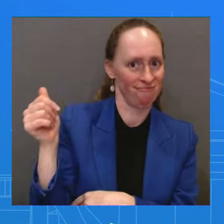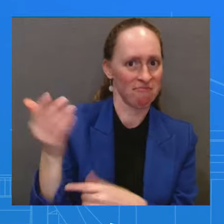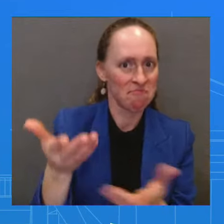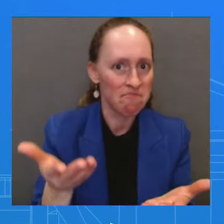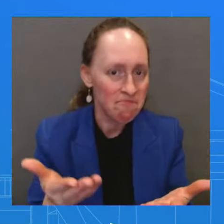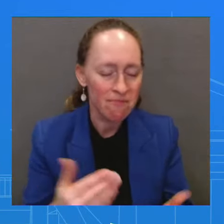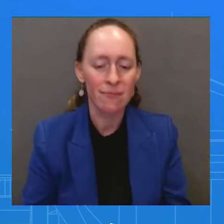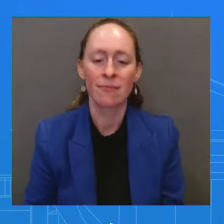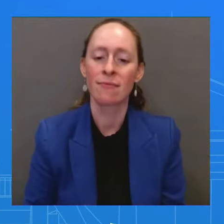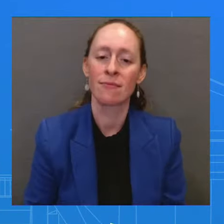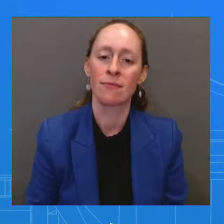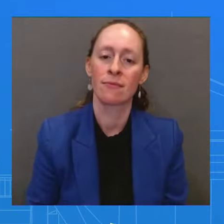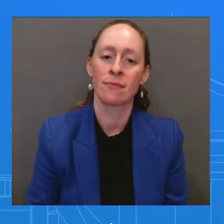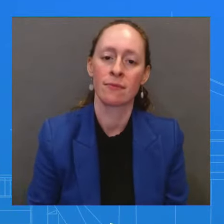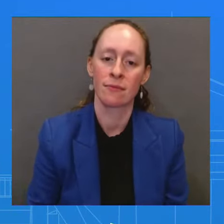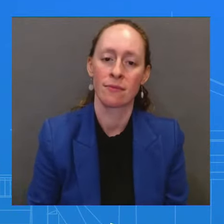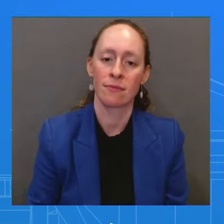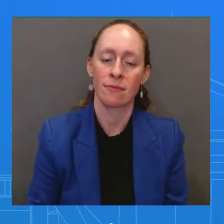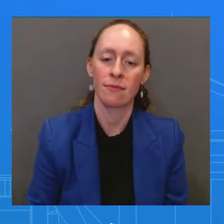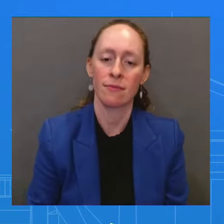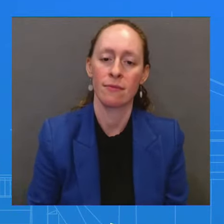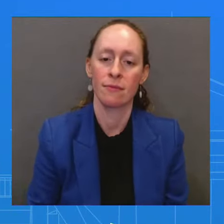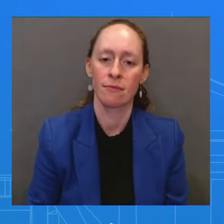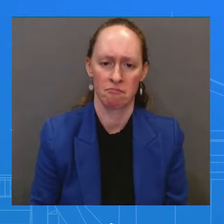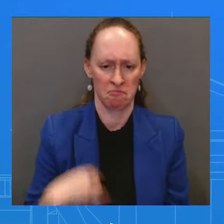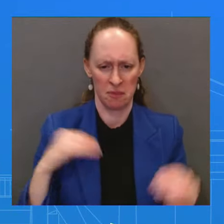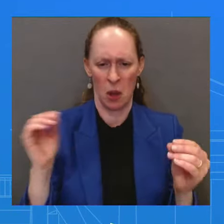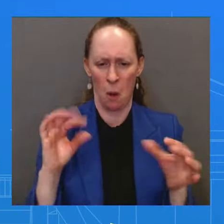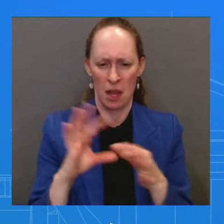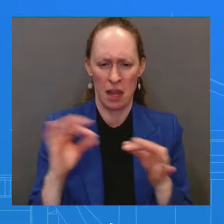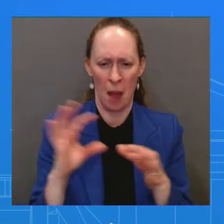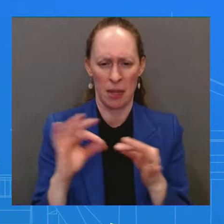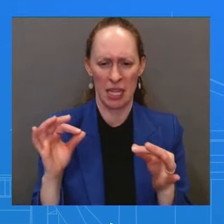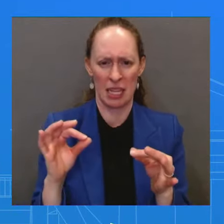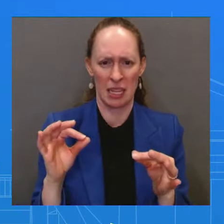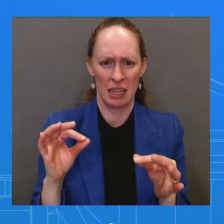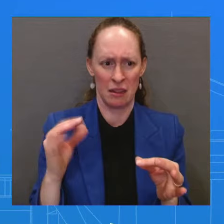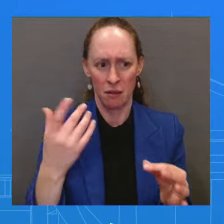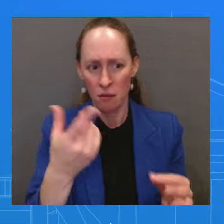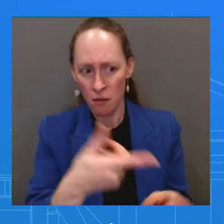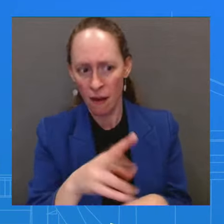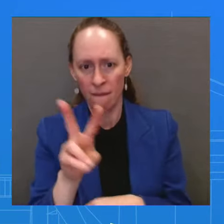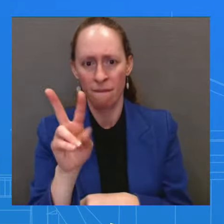That is something for them to work through. But, certainly, the President is a -- is proud of his faith